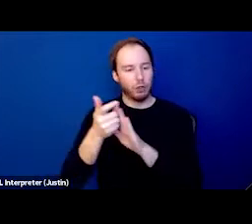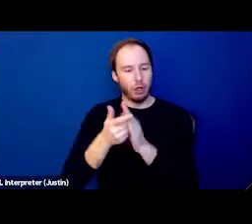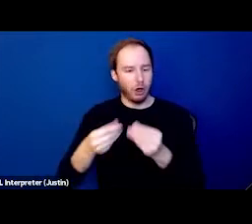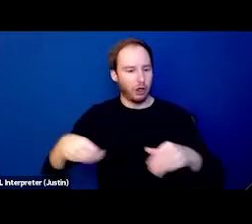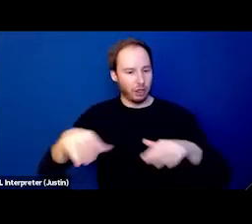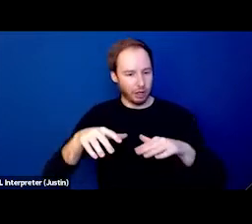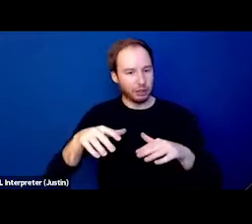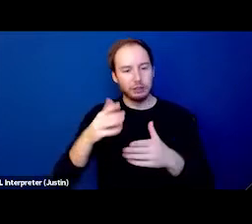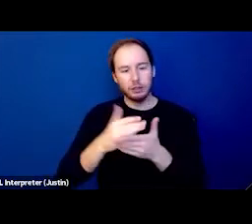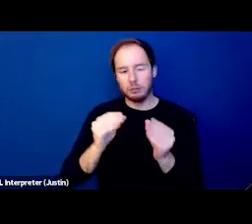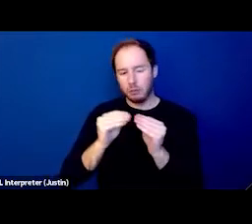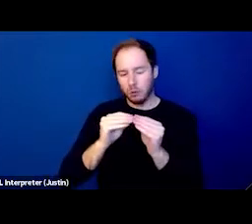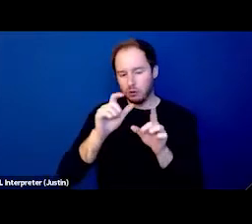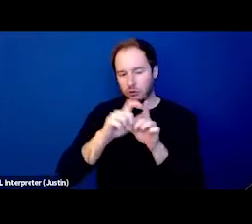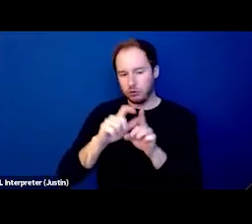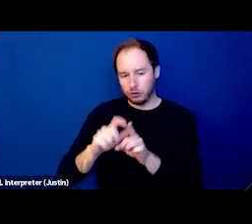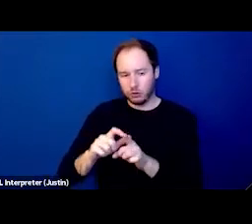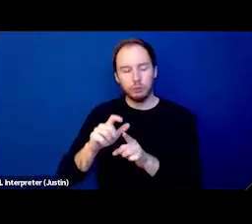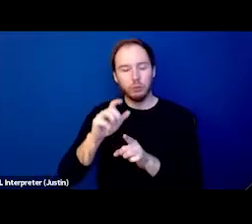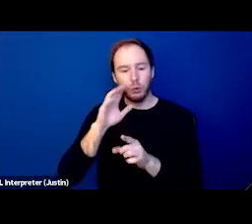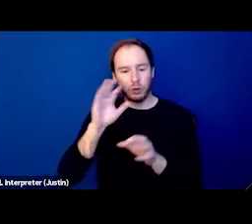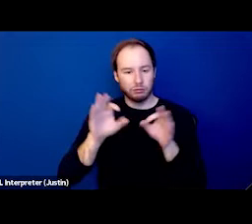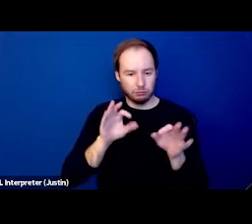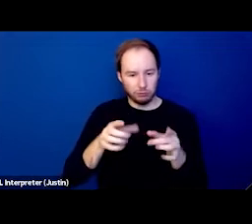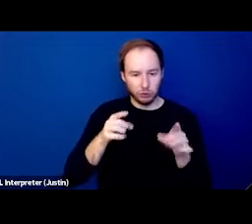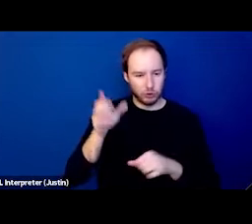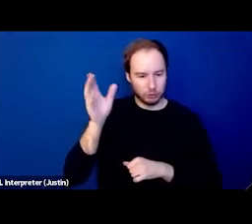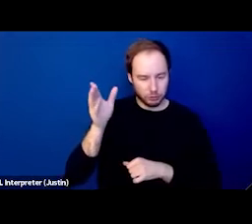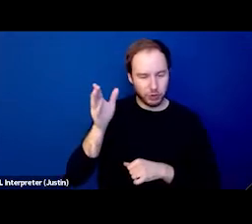Some other terms that you may hear within your work